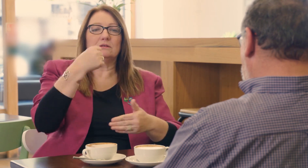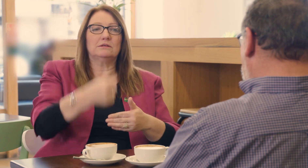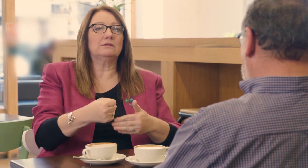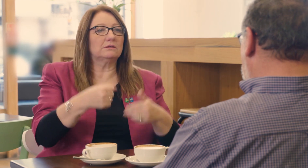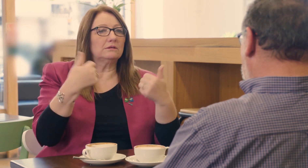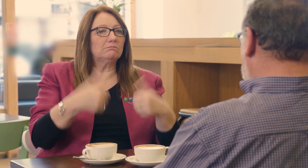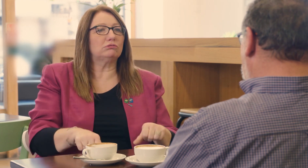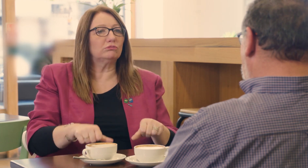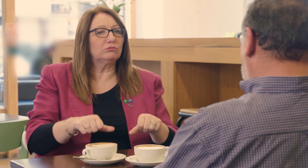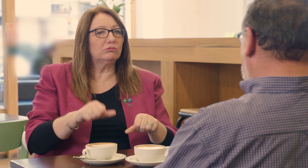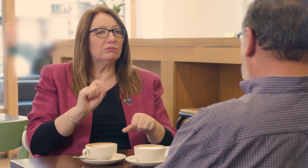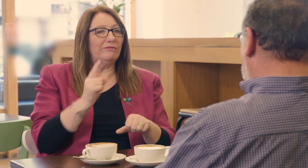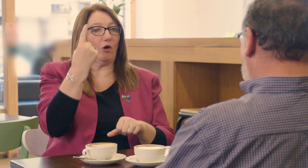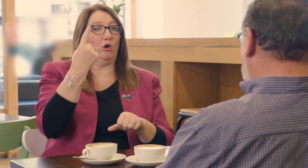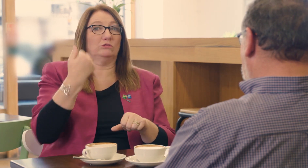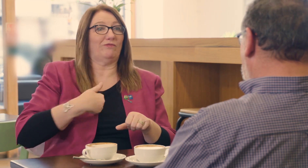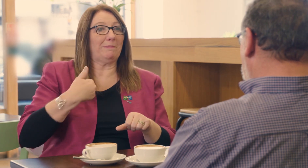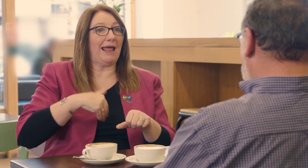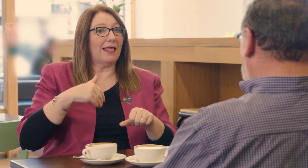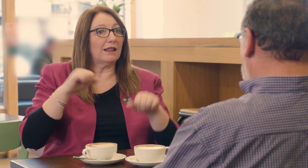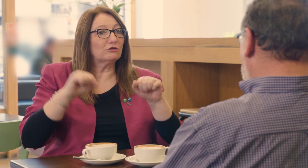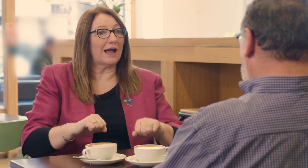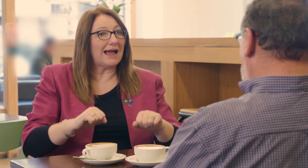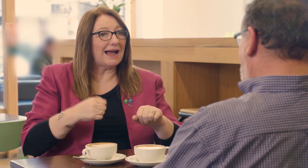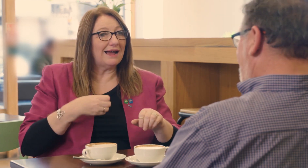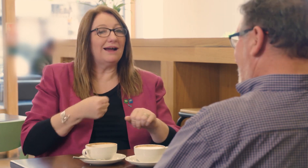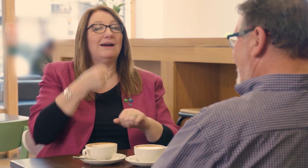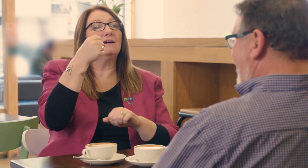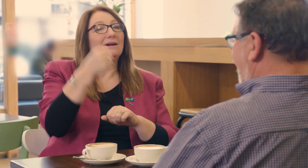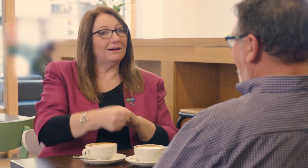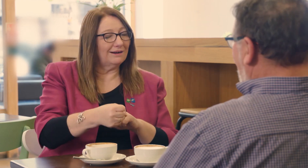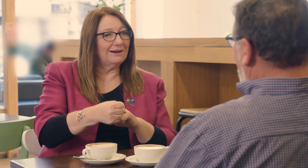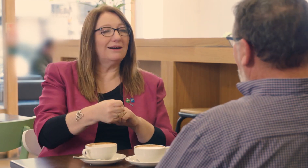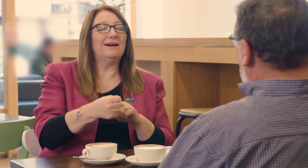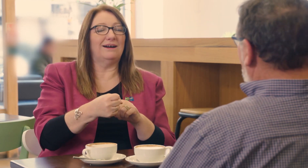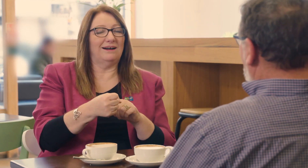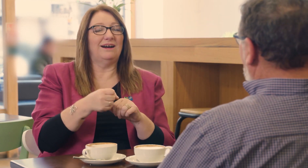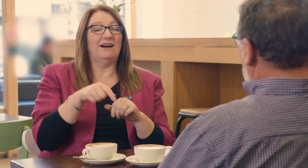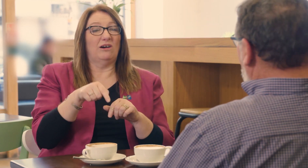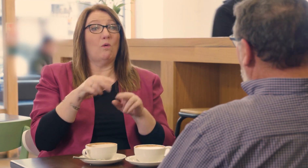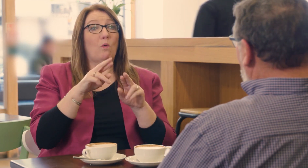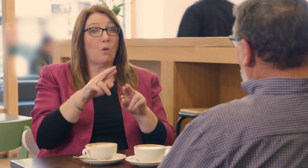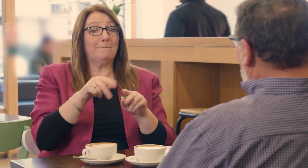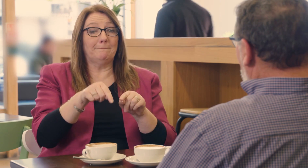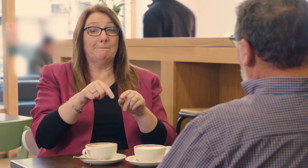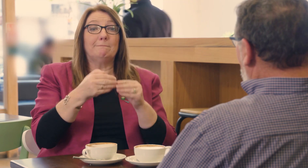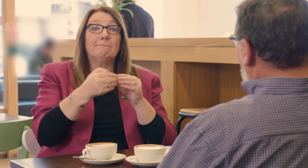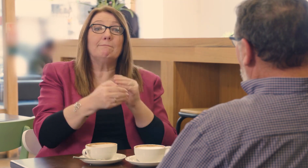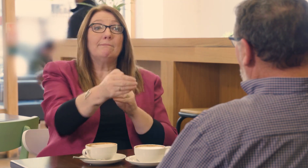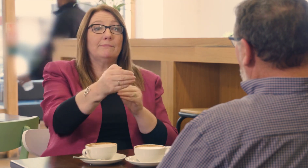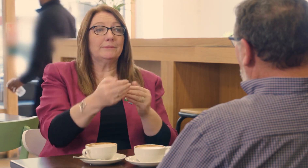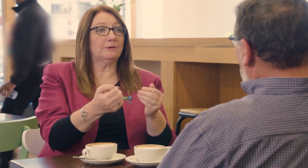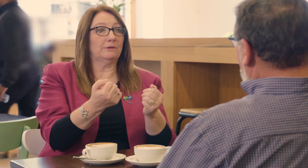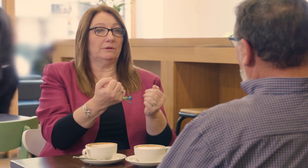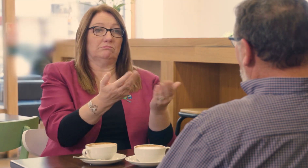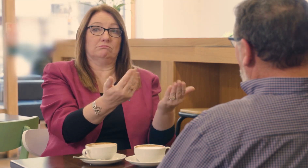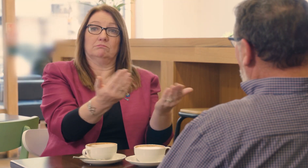and now finally, the BDA has its first female Chair. Hopefully, that will broaden the appeal of the organisation